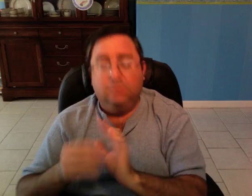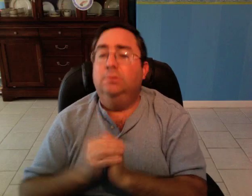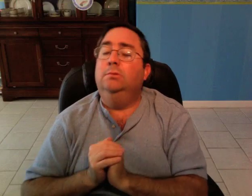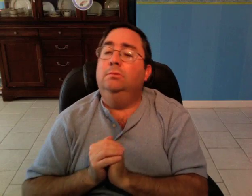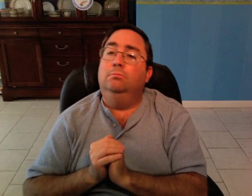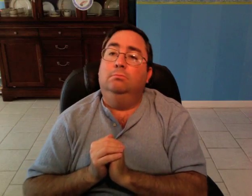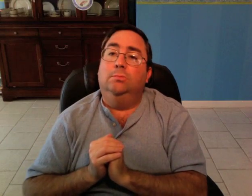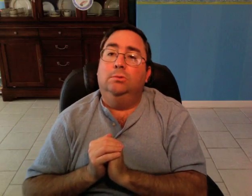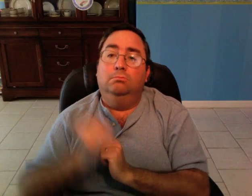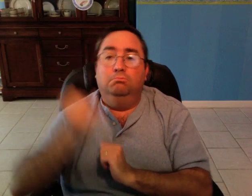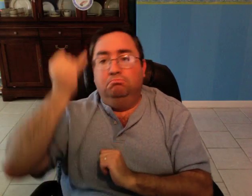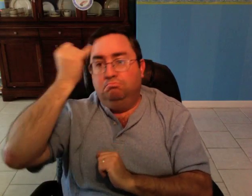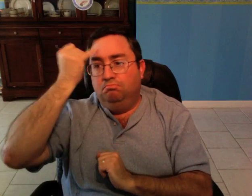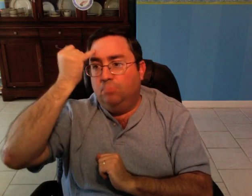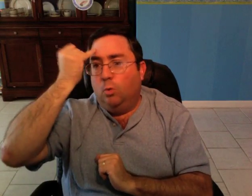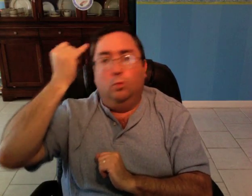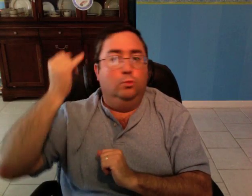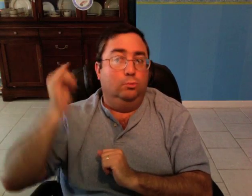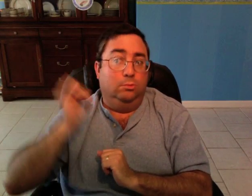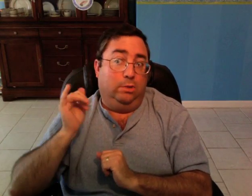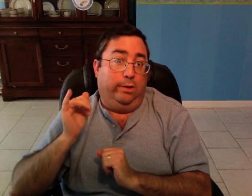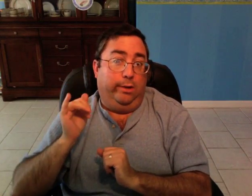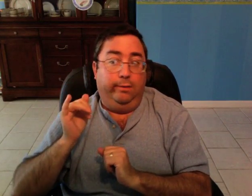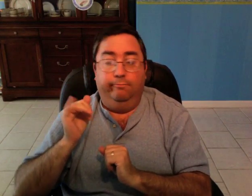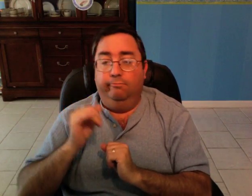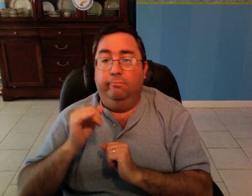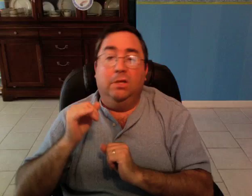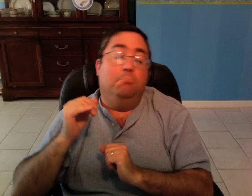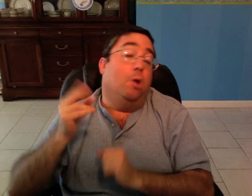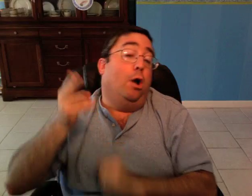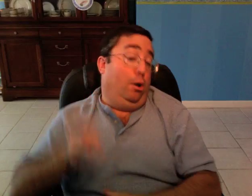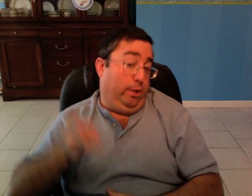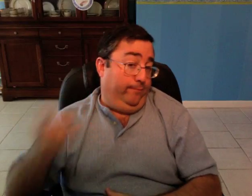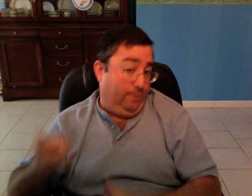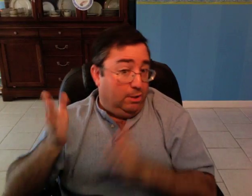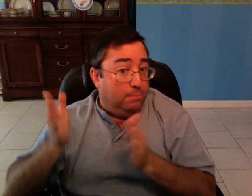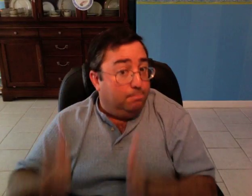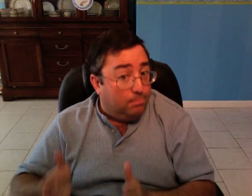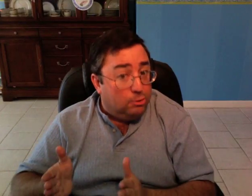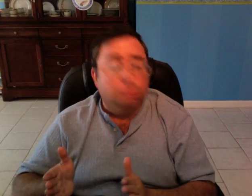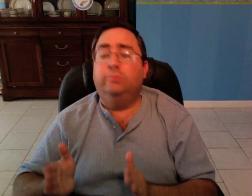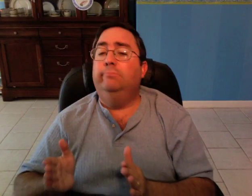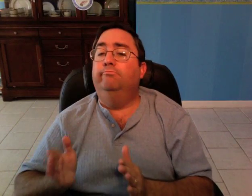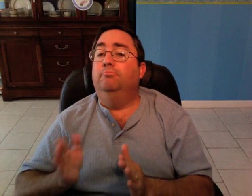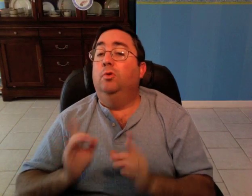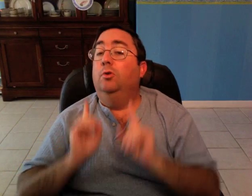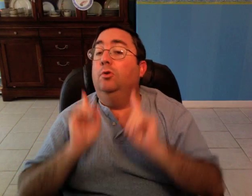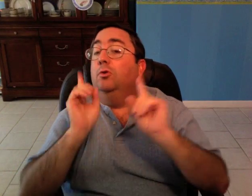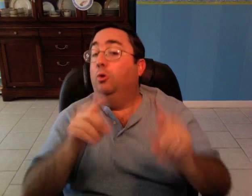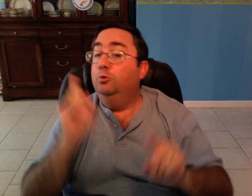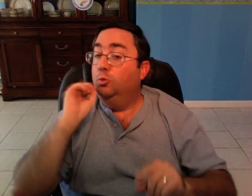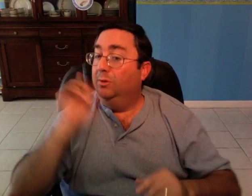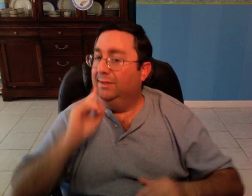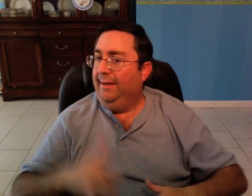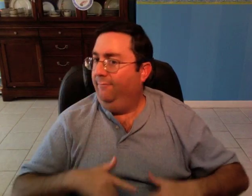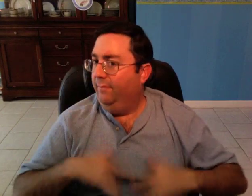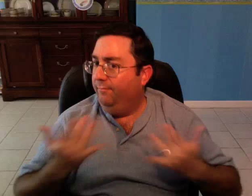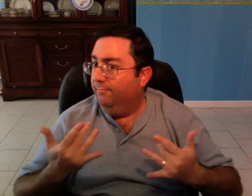For example, if a HH person goes to a Deaf event,